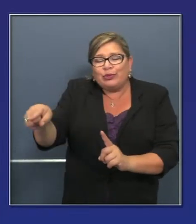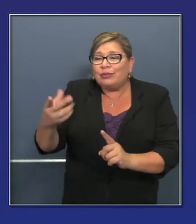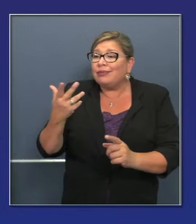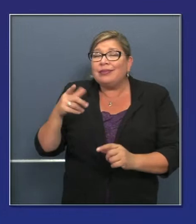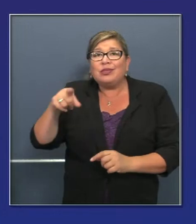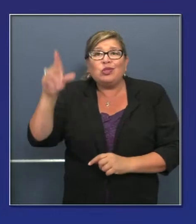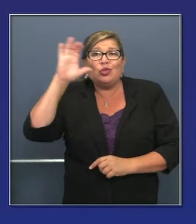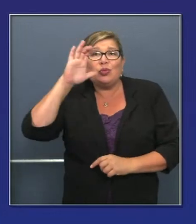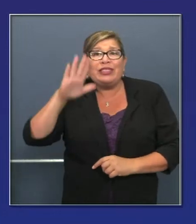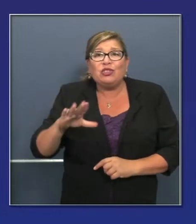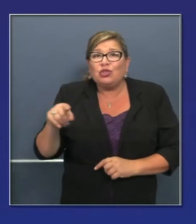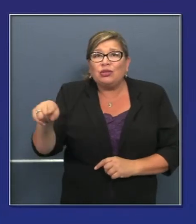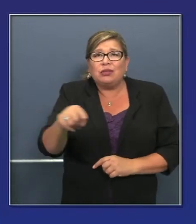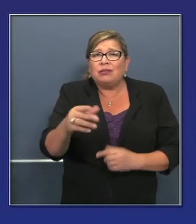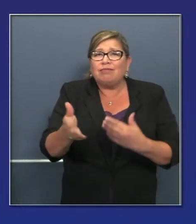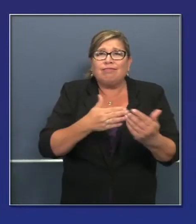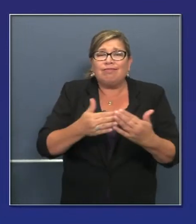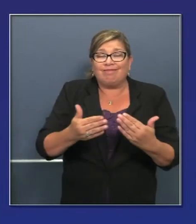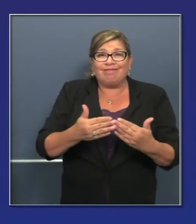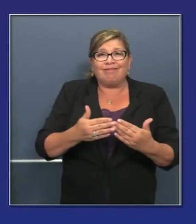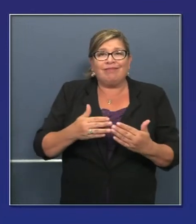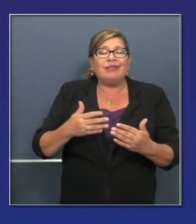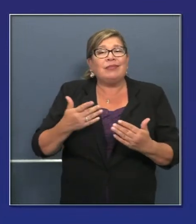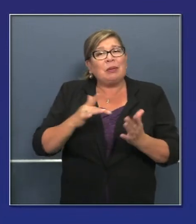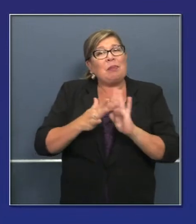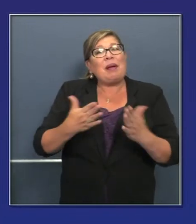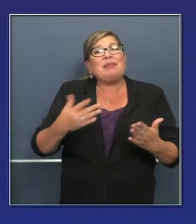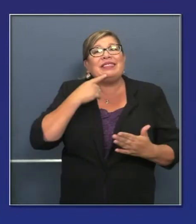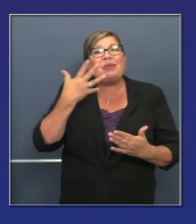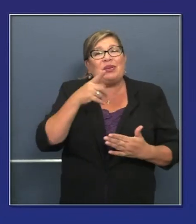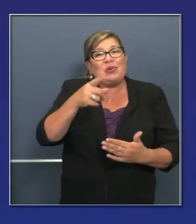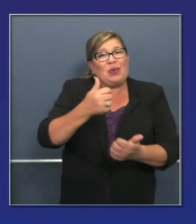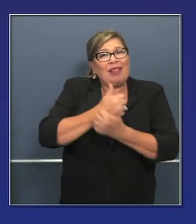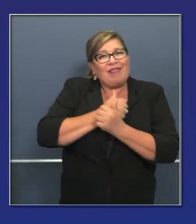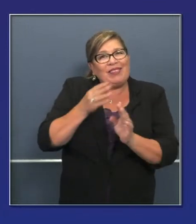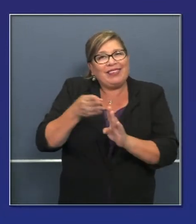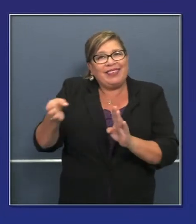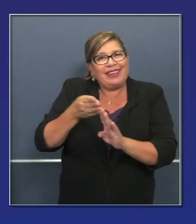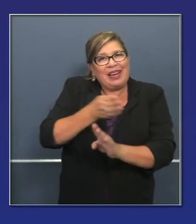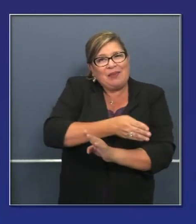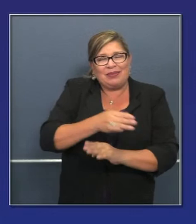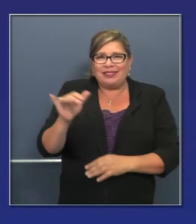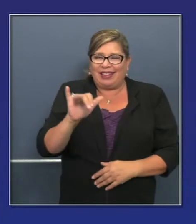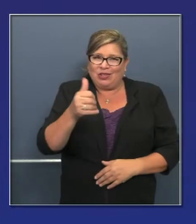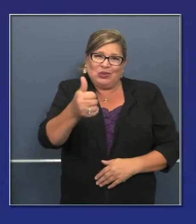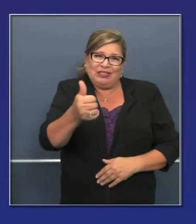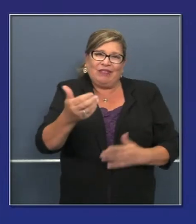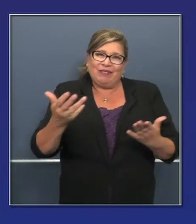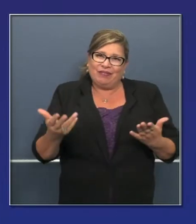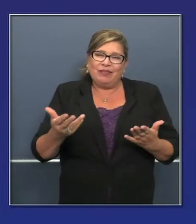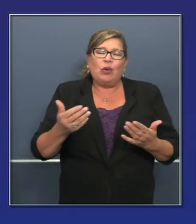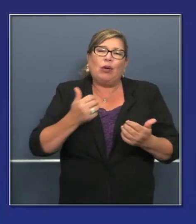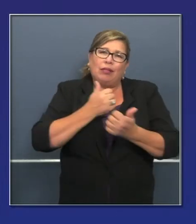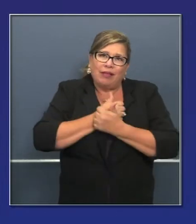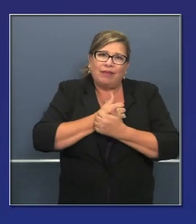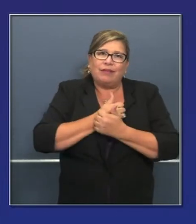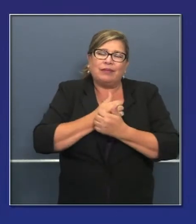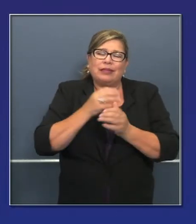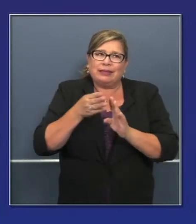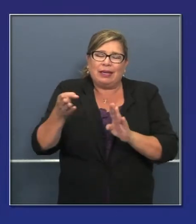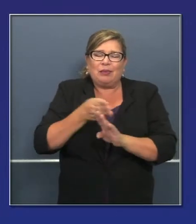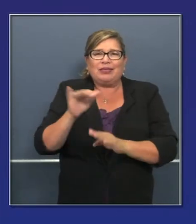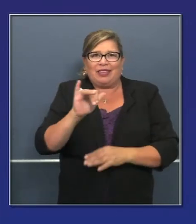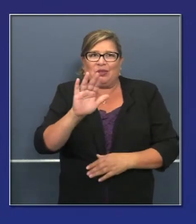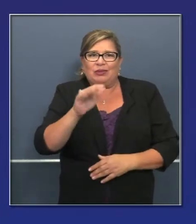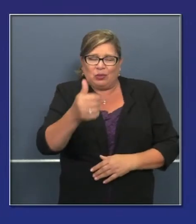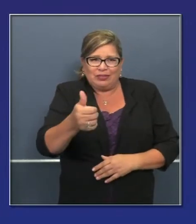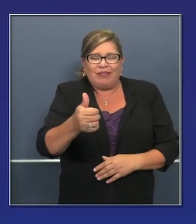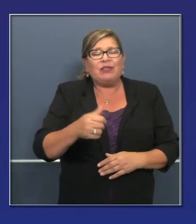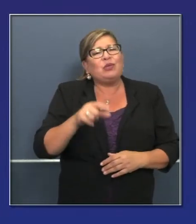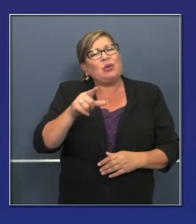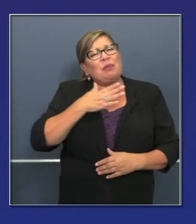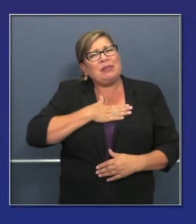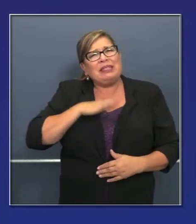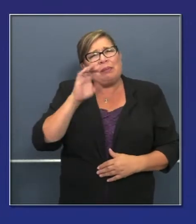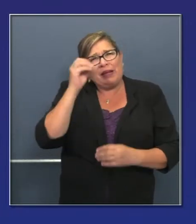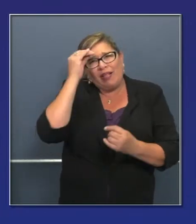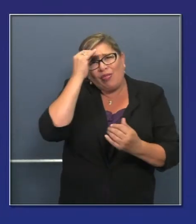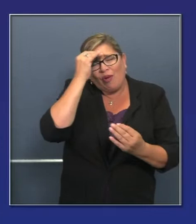love the neighbors like yourself please just be thoughtful and in so doing you'll set an example